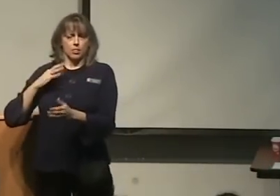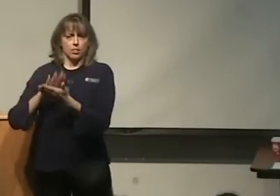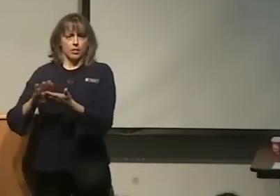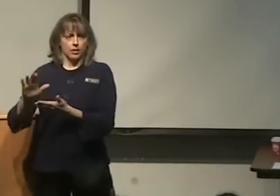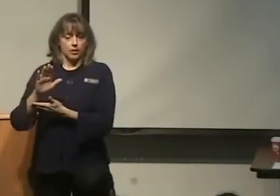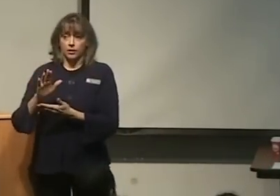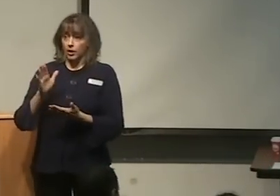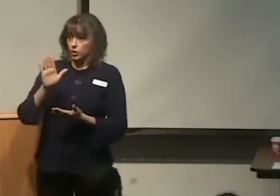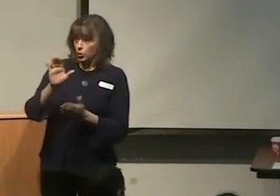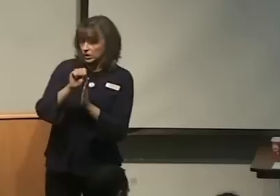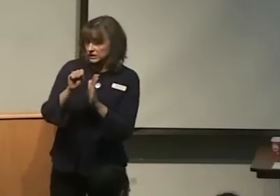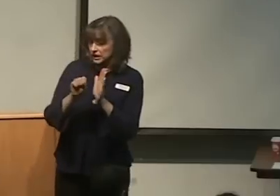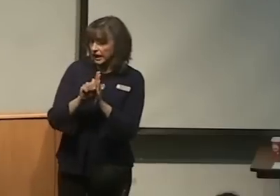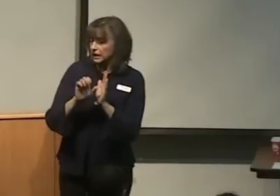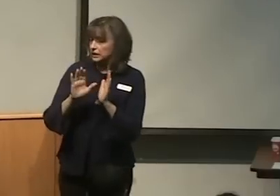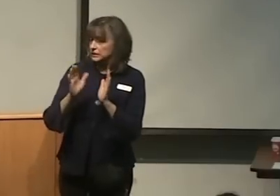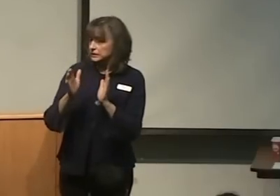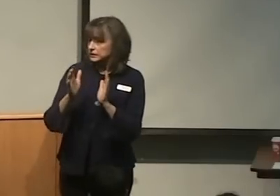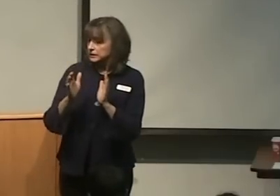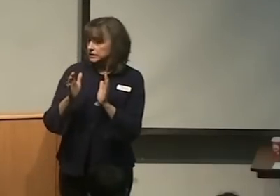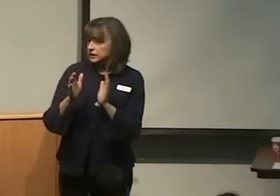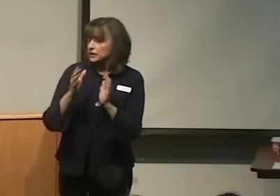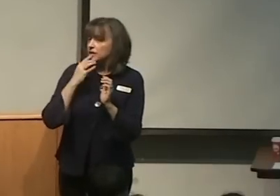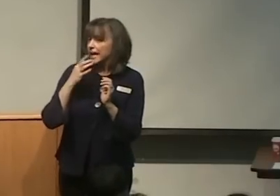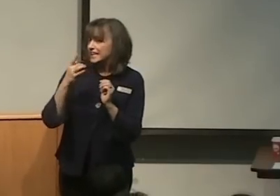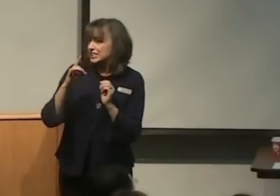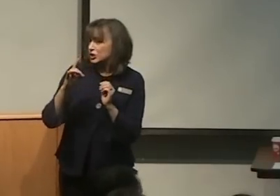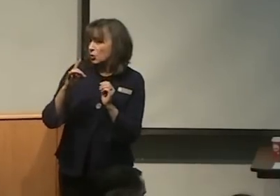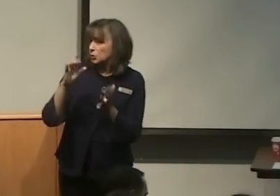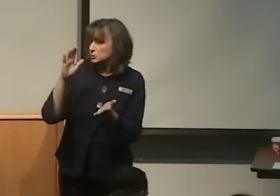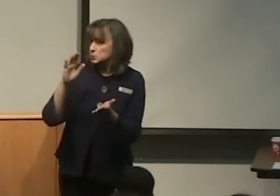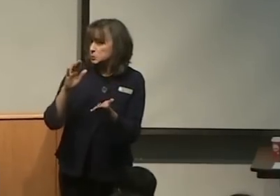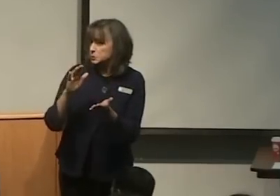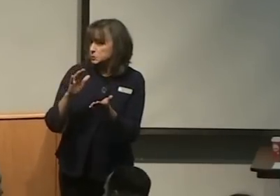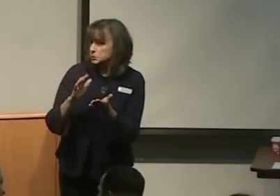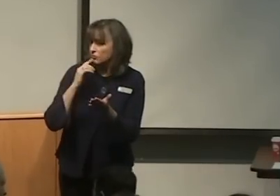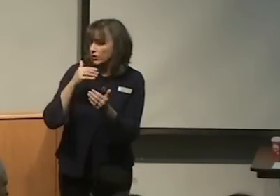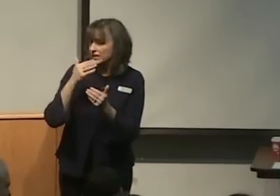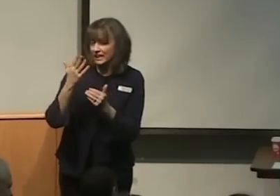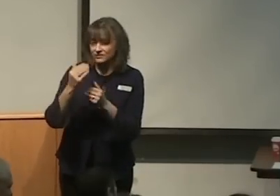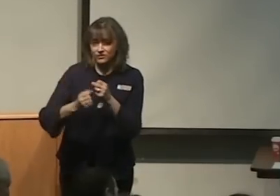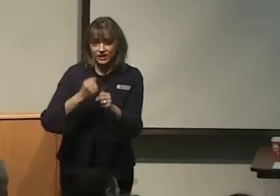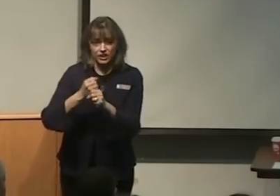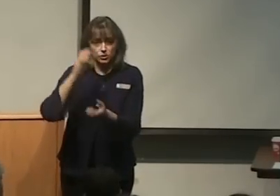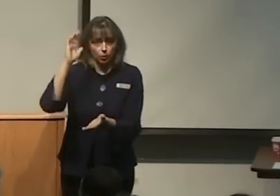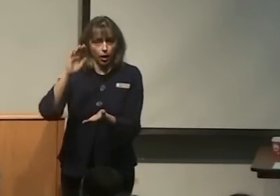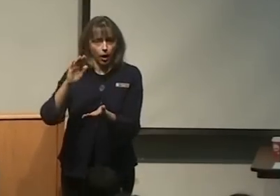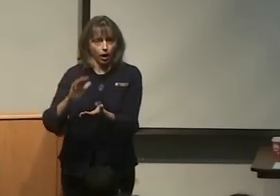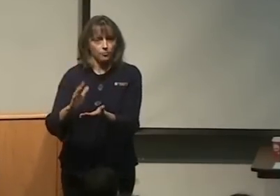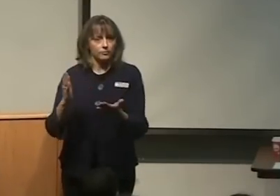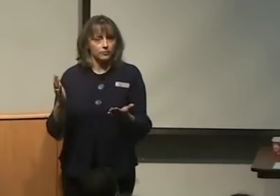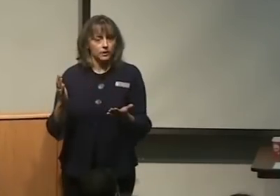that has fewer 18 year olds expected in the next 15 years. And that's a combination of population shifts,